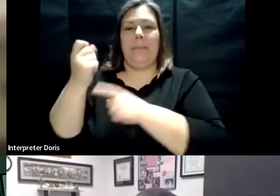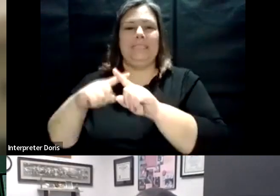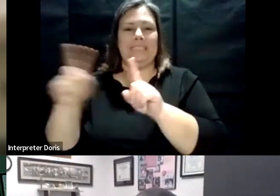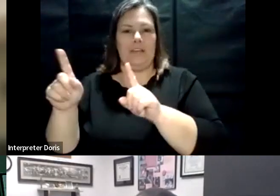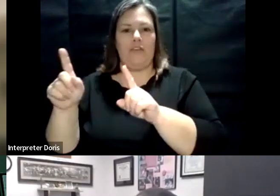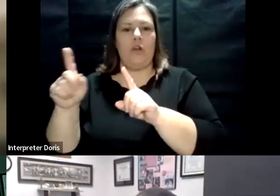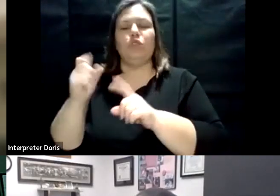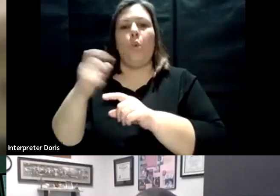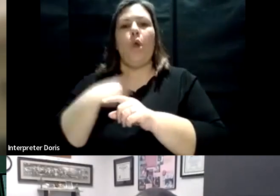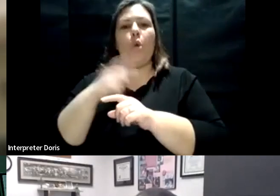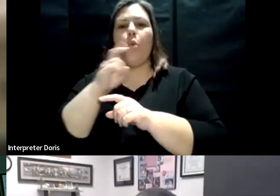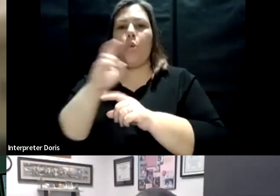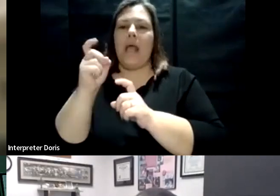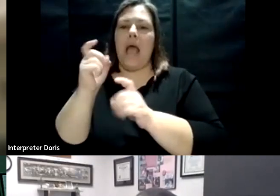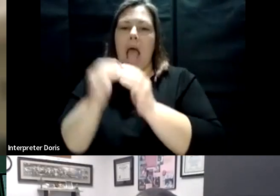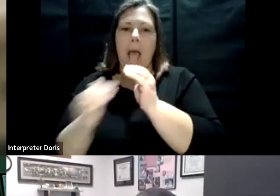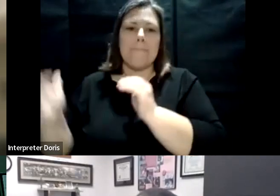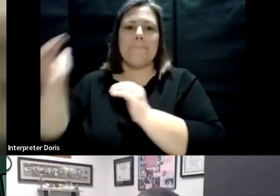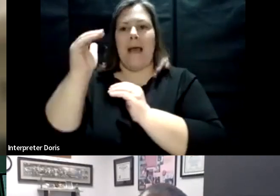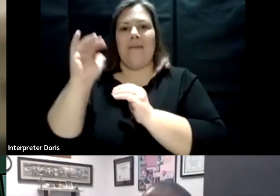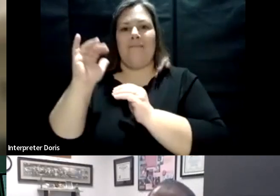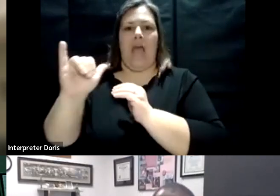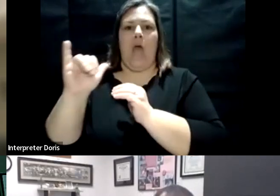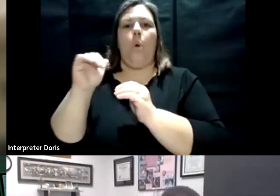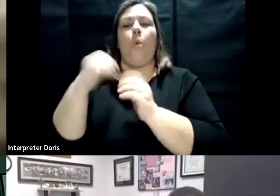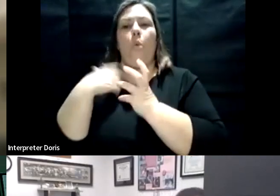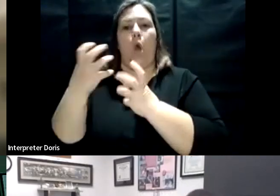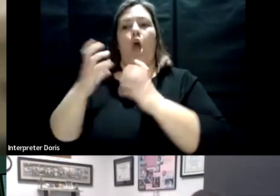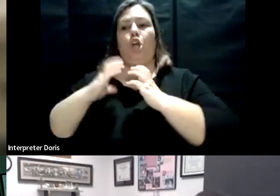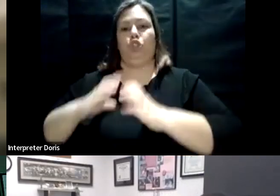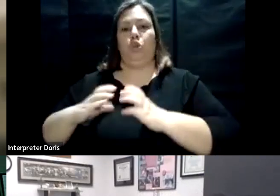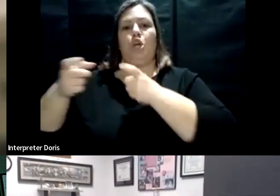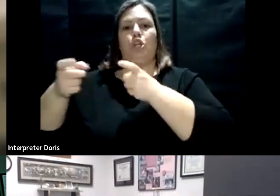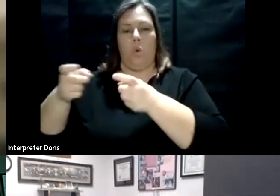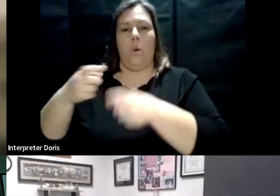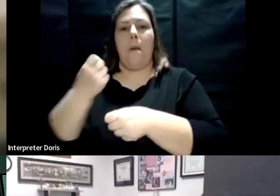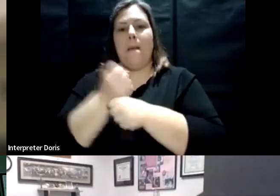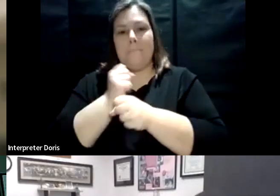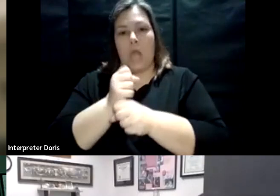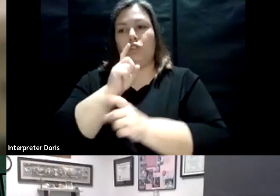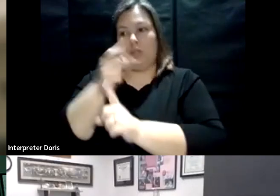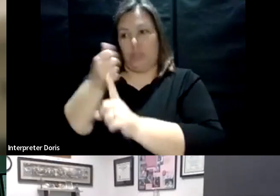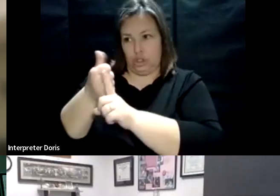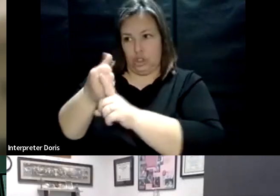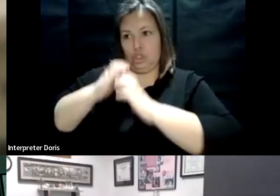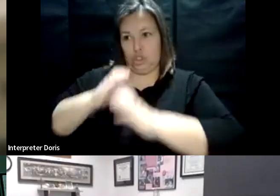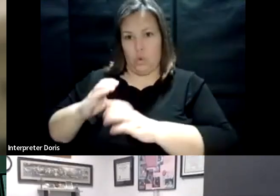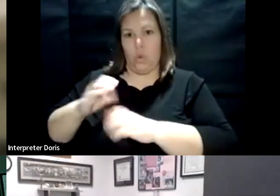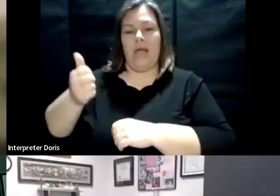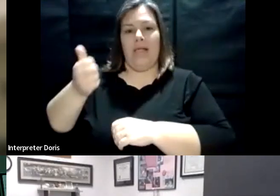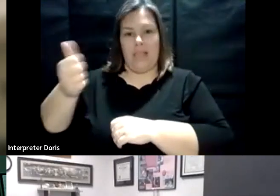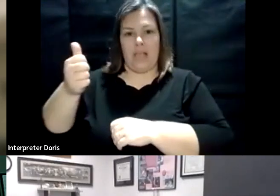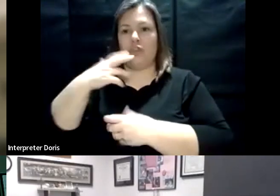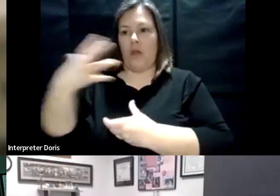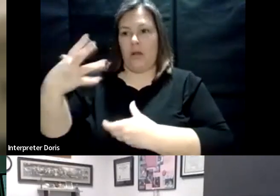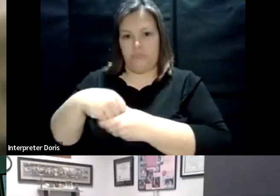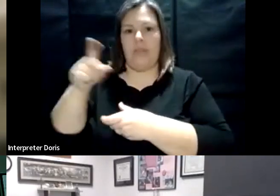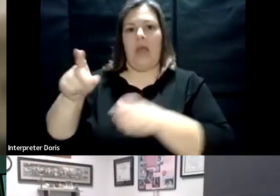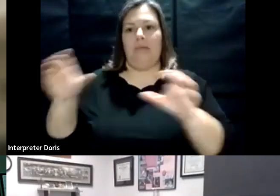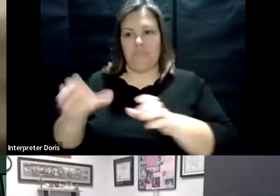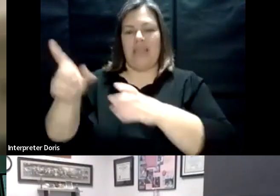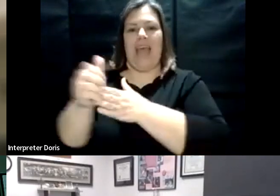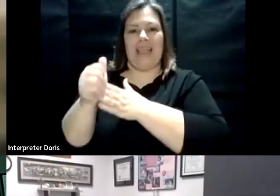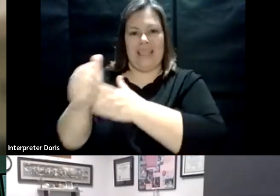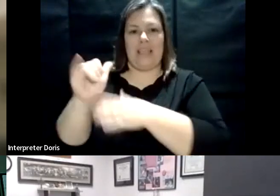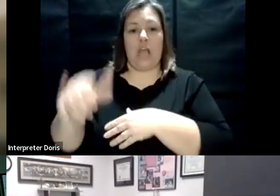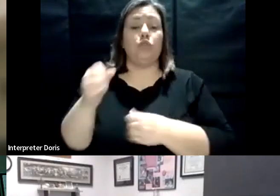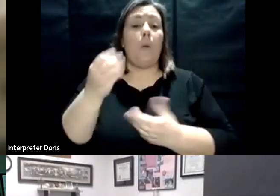Because person center is somewhat different.